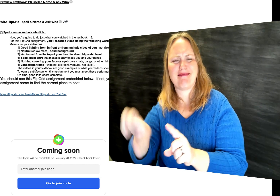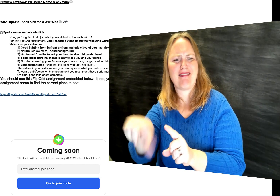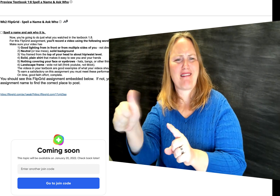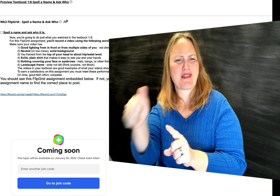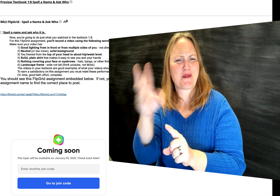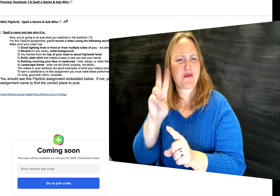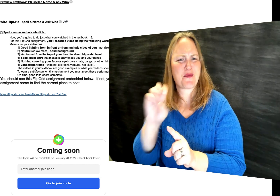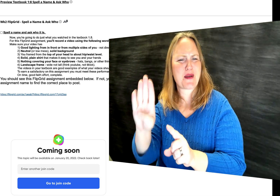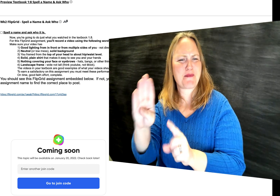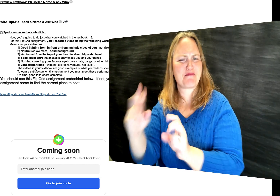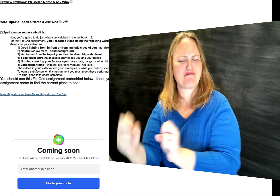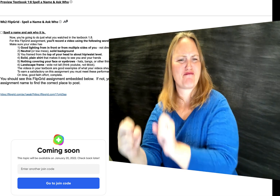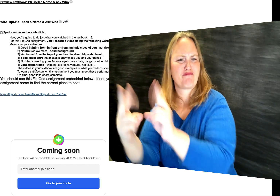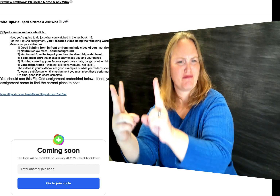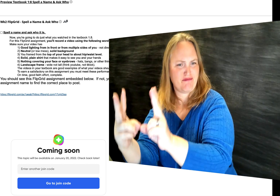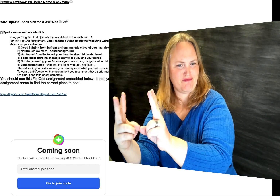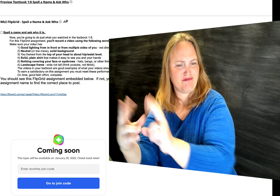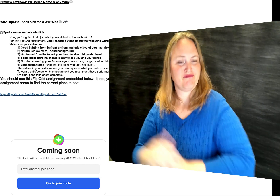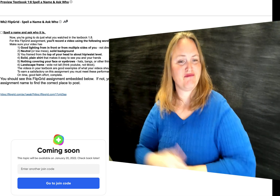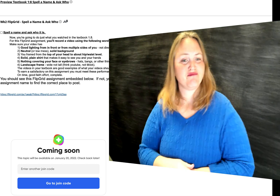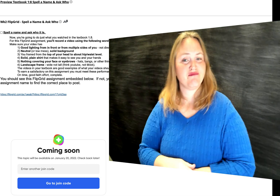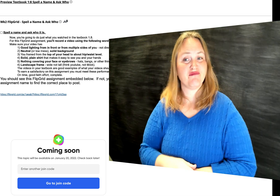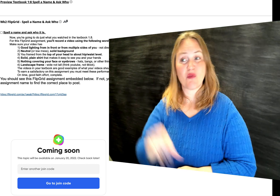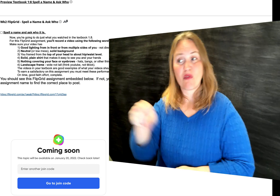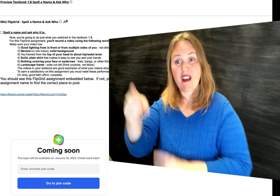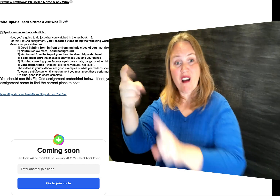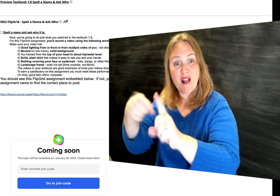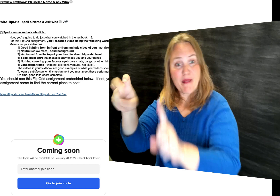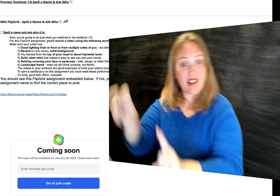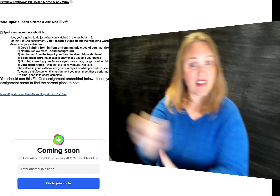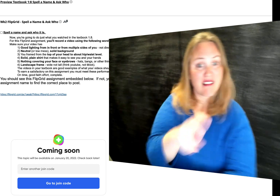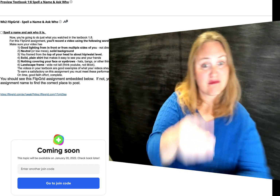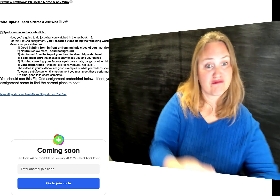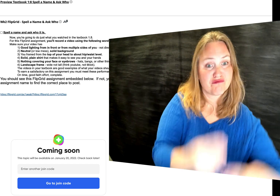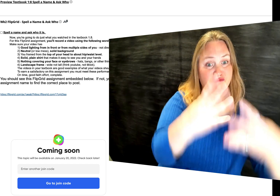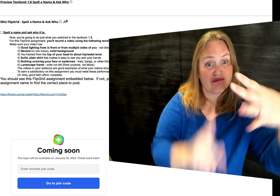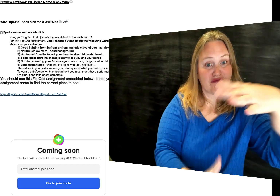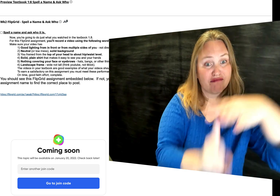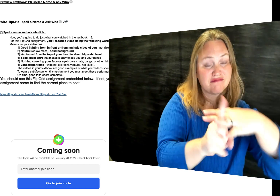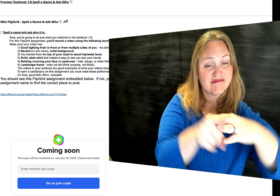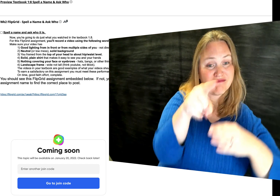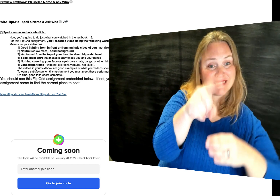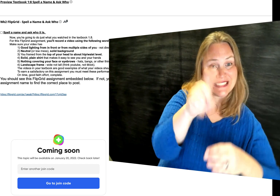but really the assignment is housed somewhere else. So Blackboard doesn't know when students have submitted it.